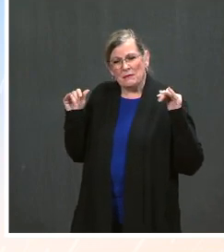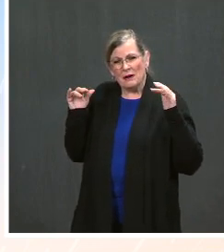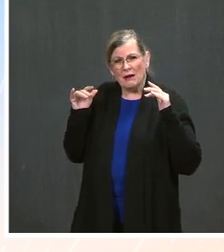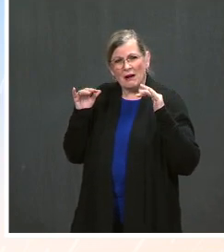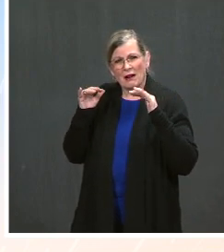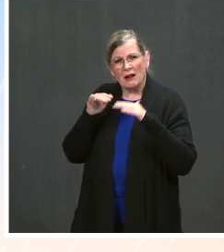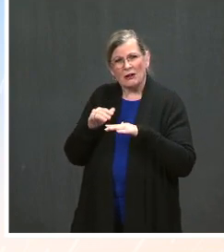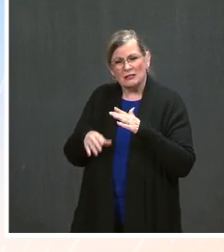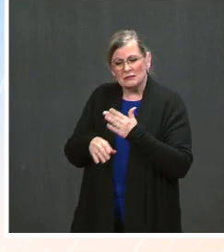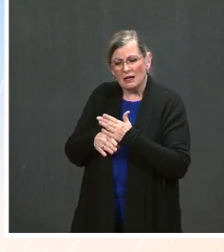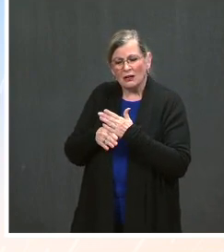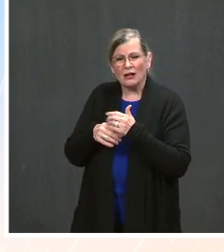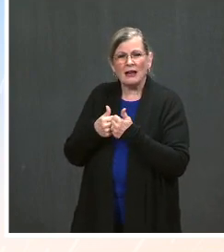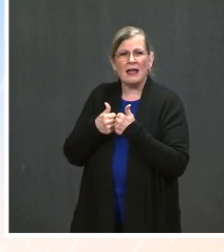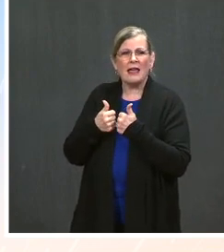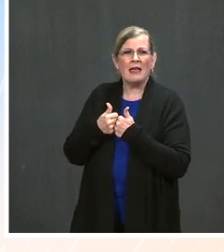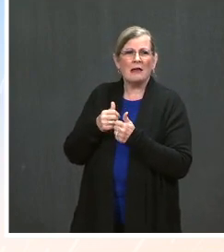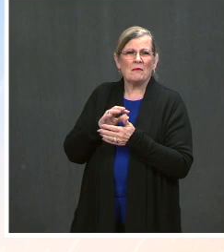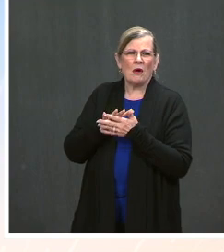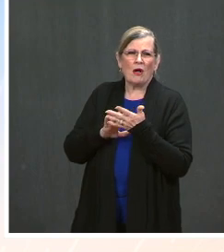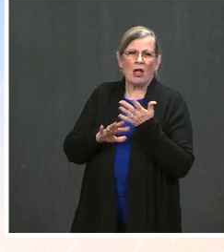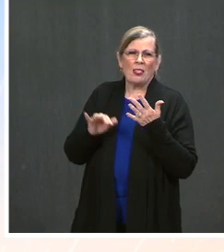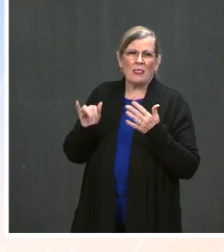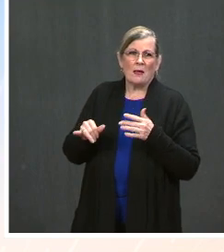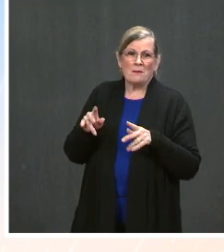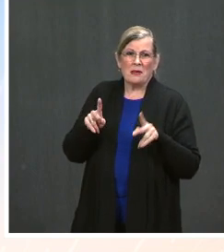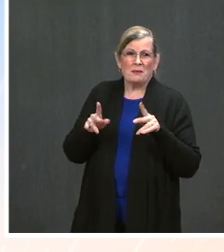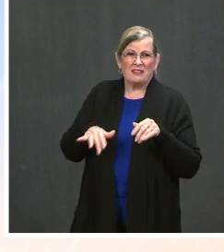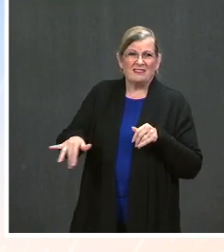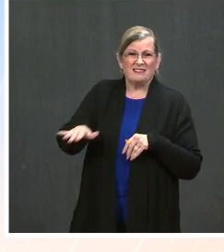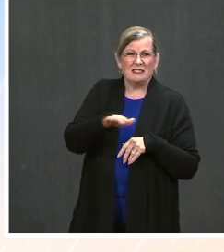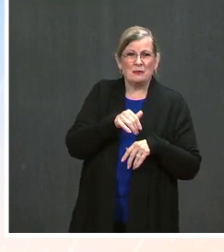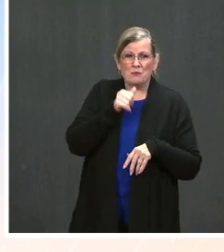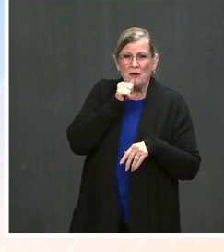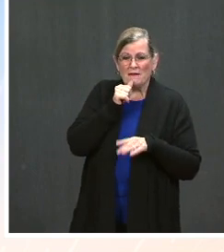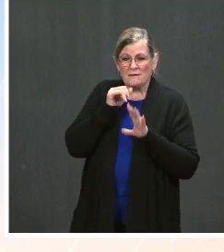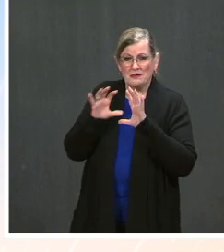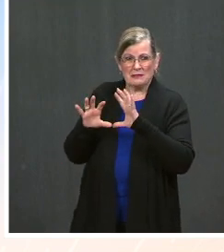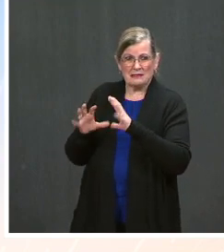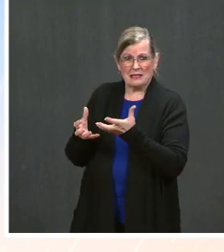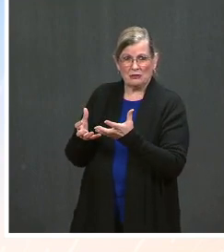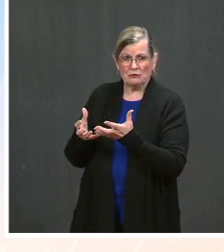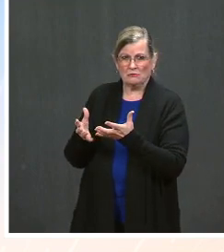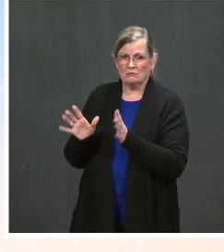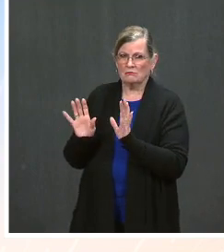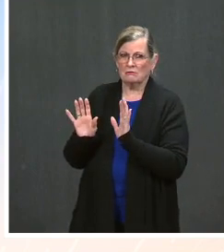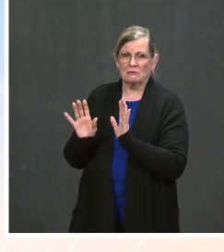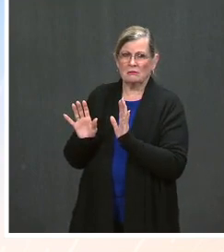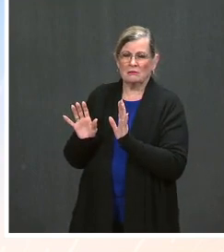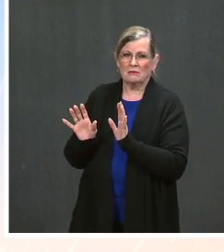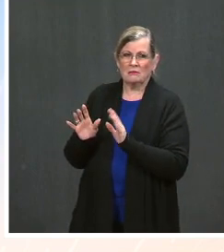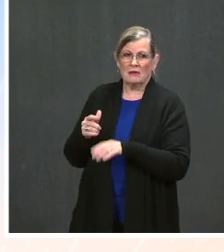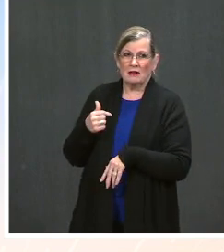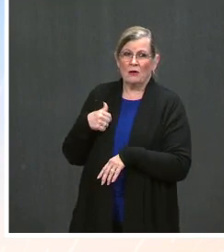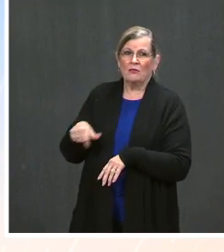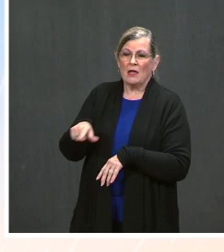they're looking for ways to figure out how they can bring people back to normal and make things normal again.